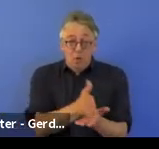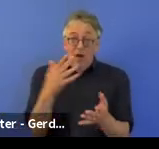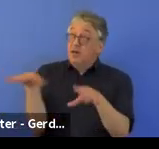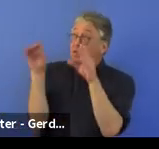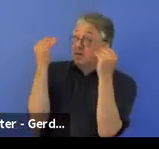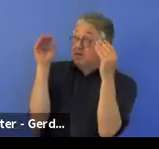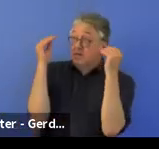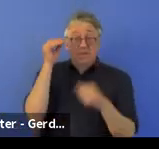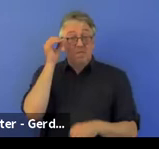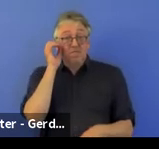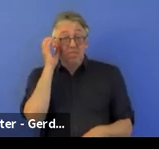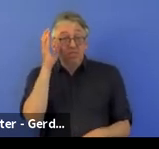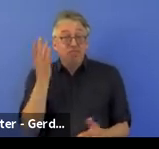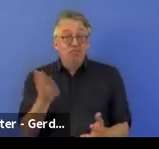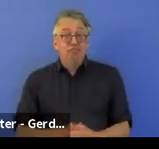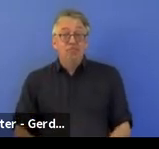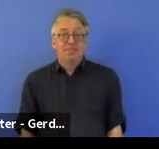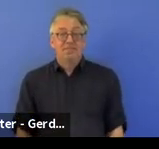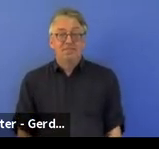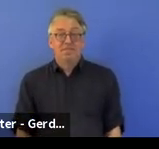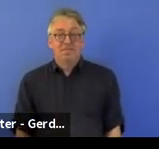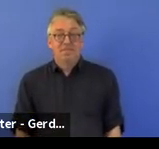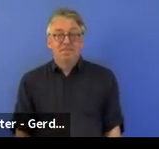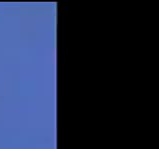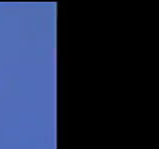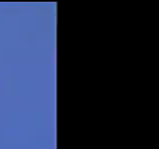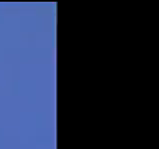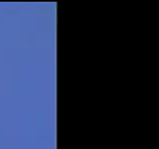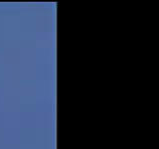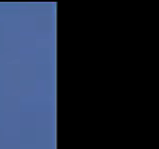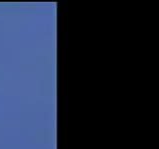inclusive. Girls with disabilities have an equal right to